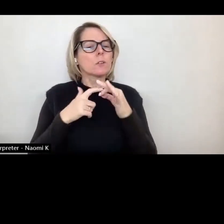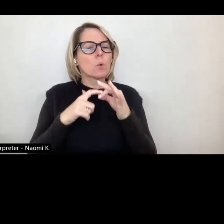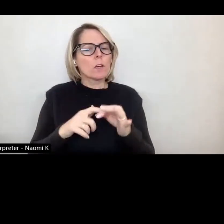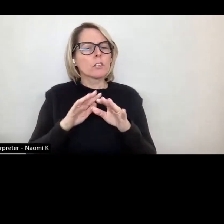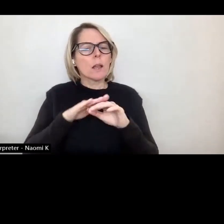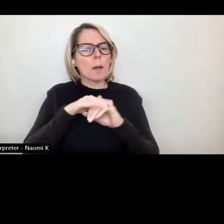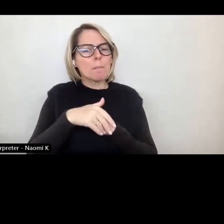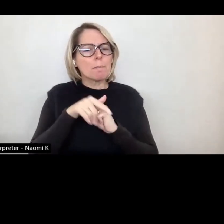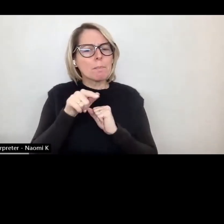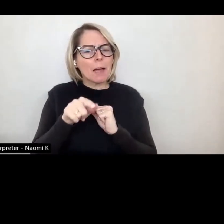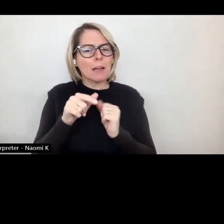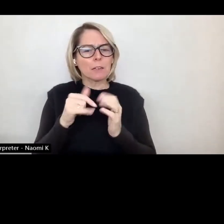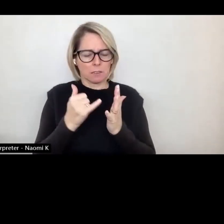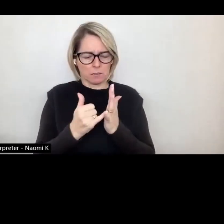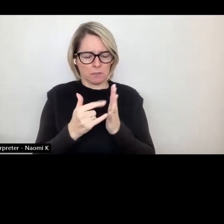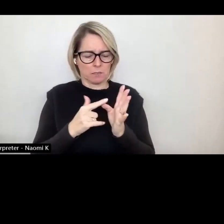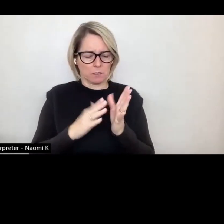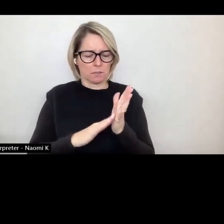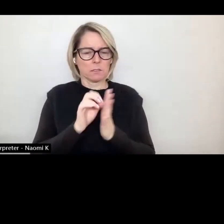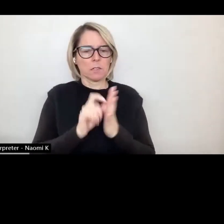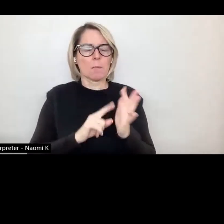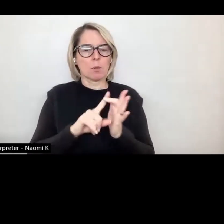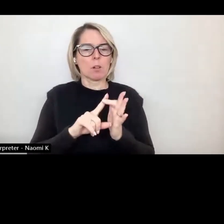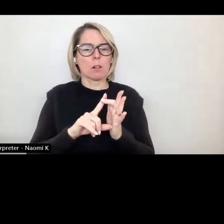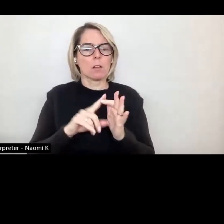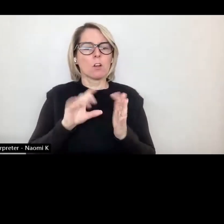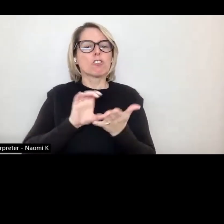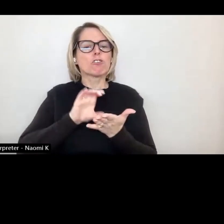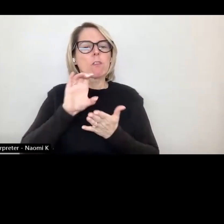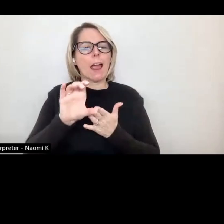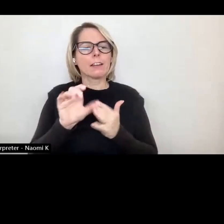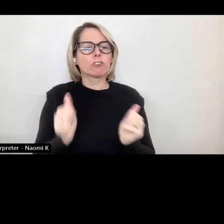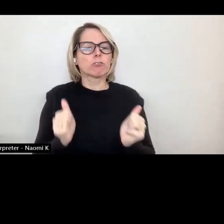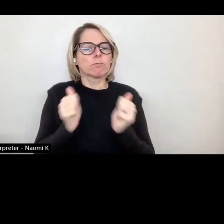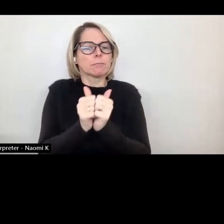As the sample Grant Agreement provides for payment in quarterly milestone instalments,